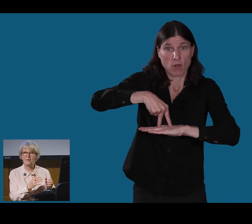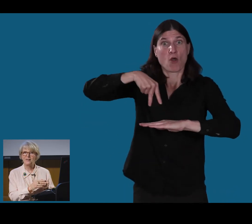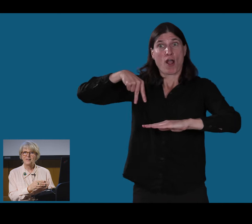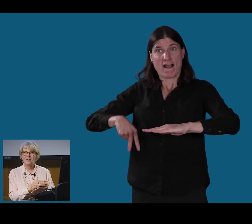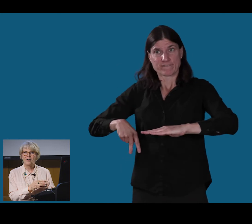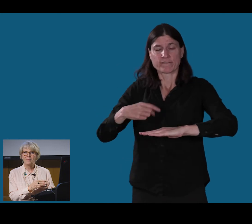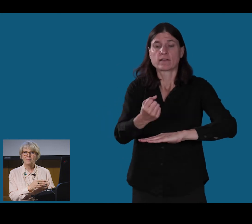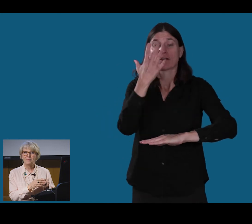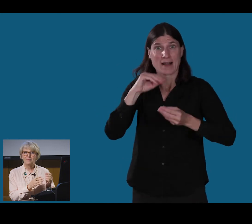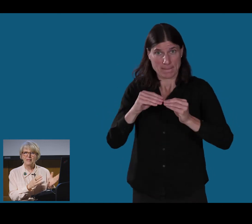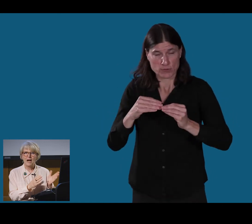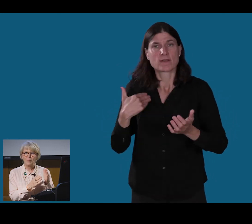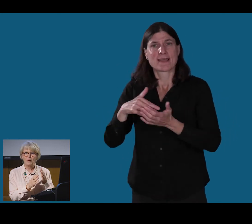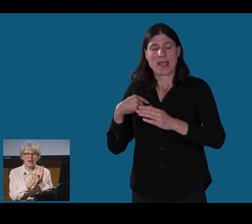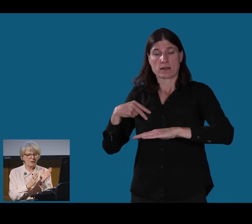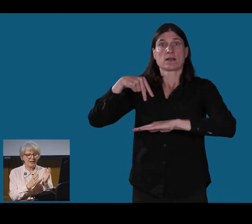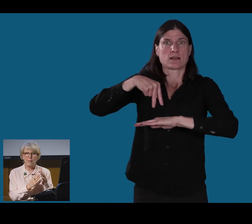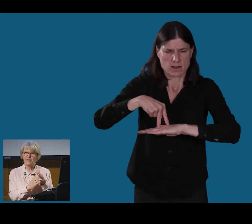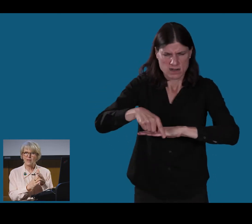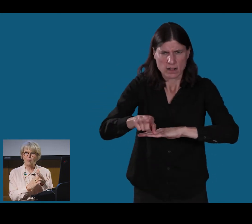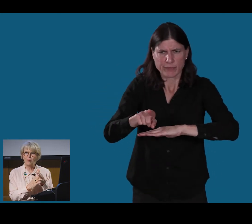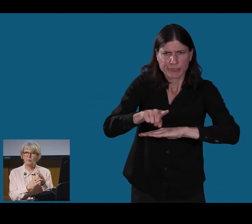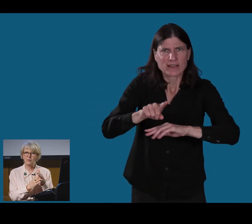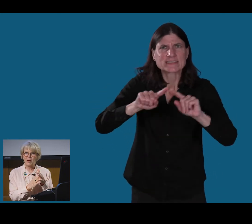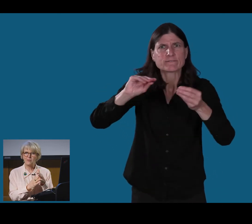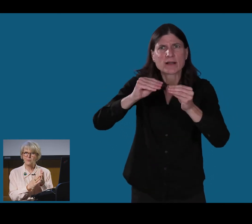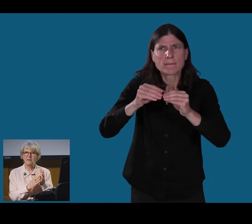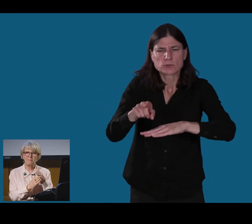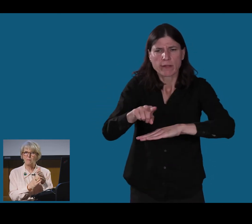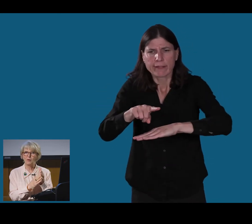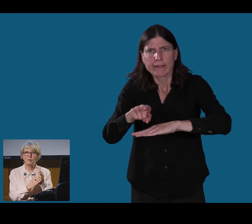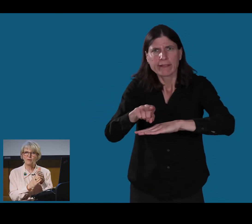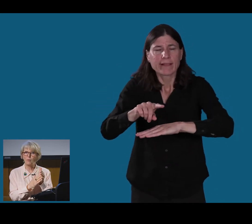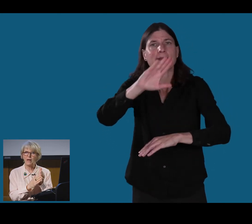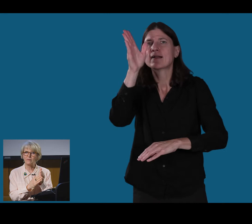I could get on that scale multiple times and gave me multiple different weights.